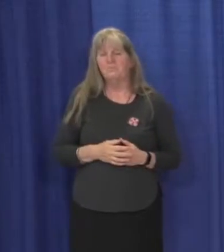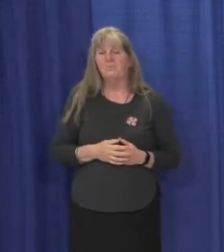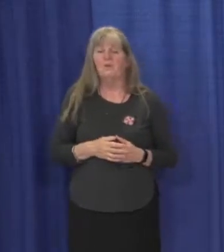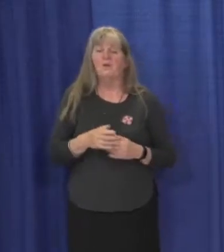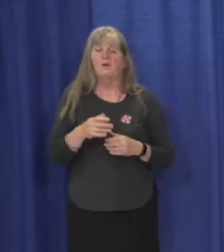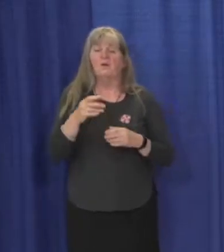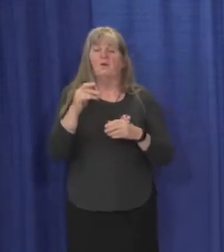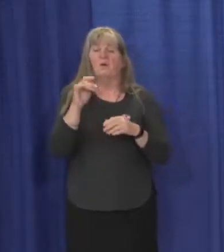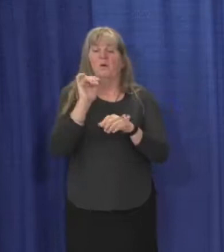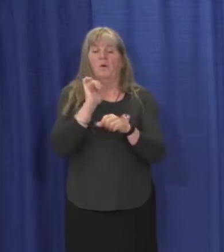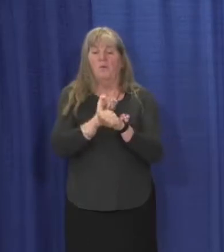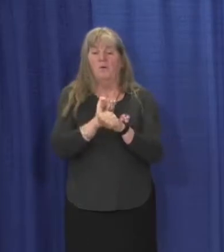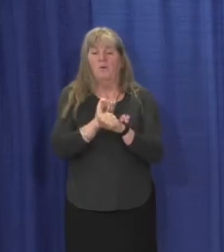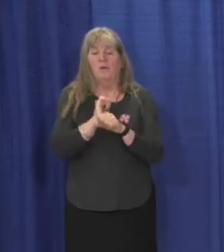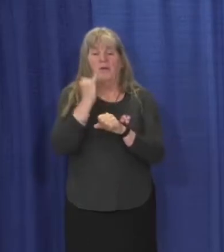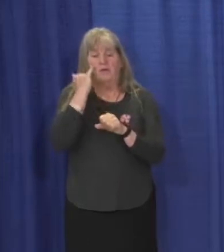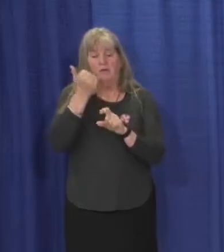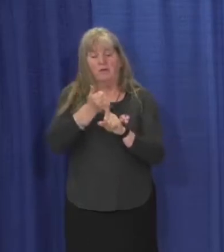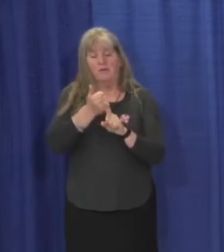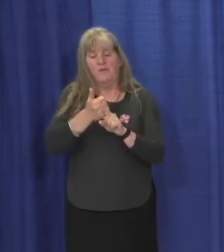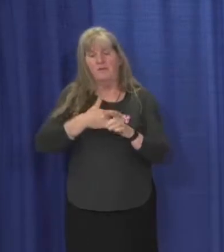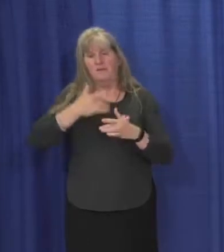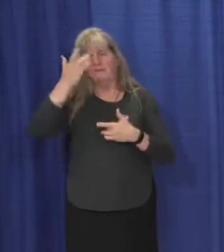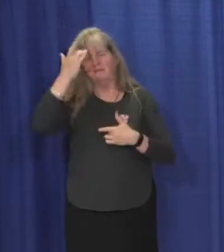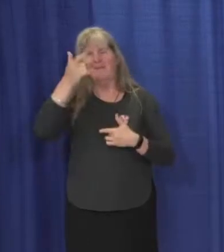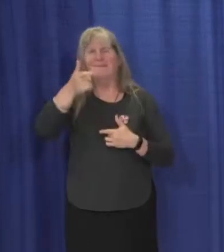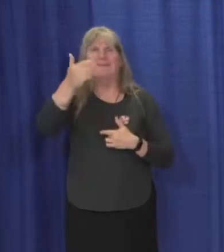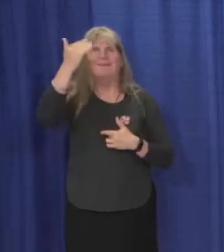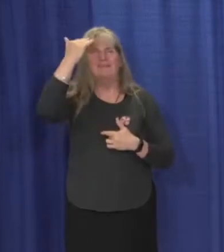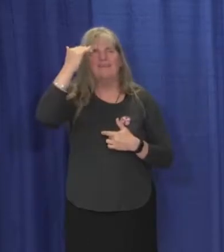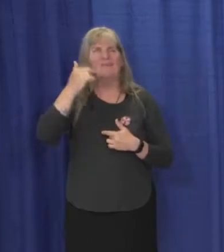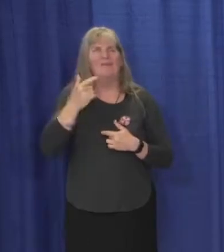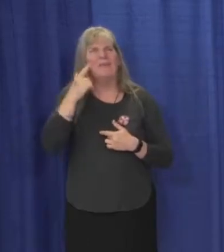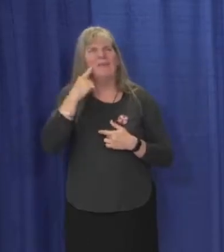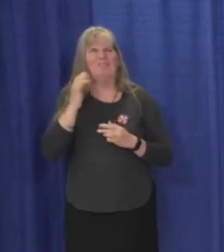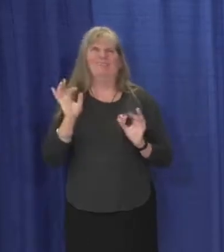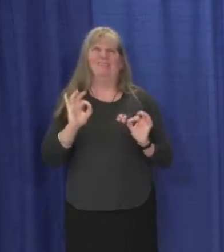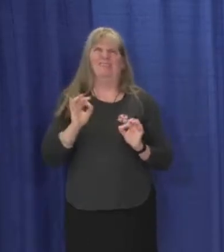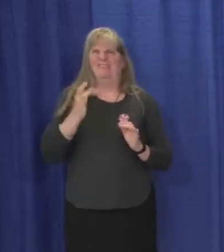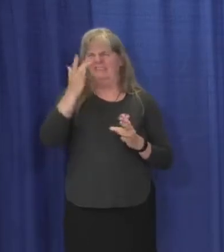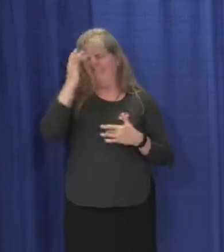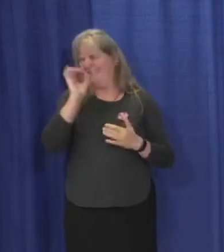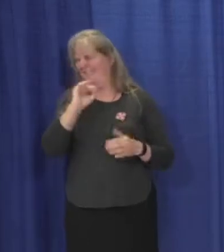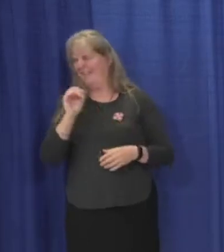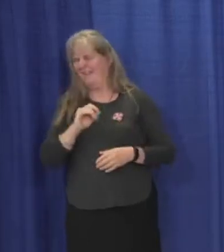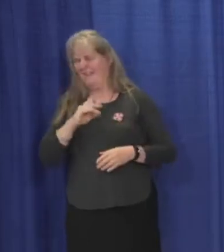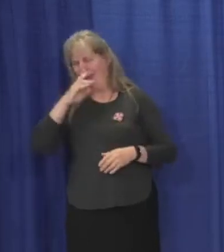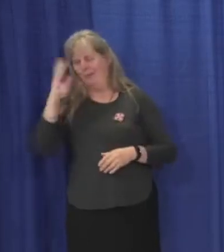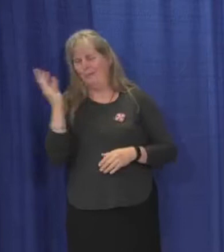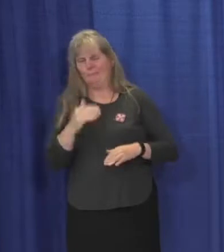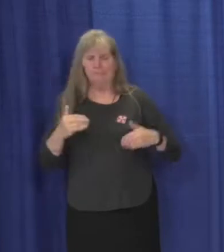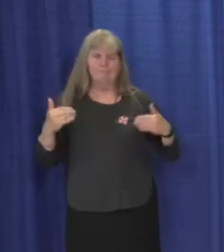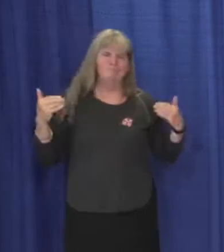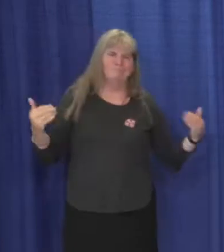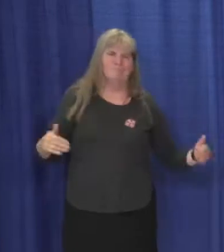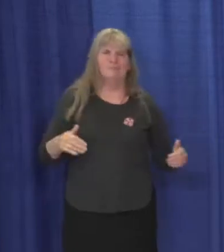About working while sick I understand symptoms can sometimes be so mild you want to